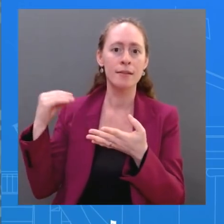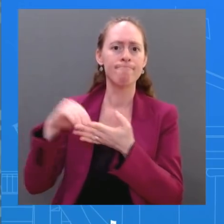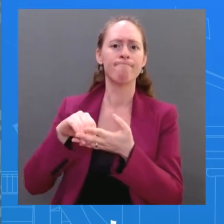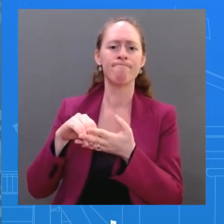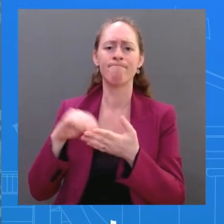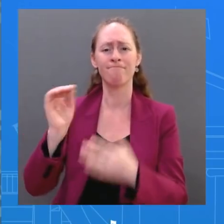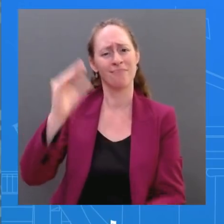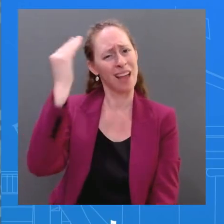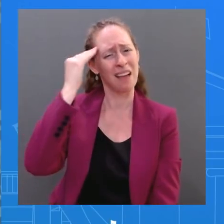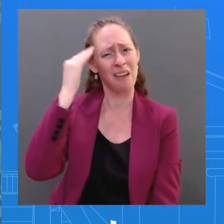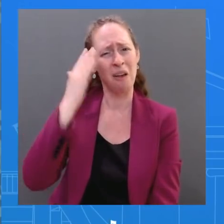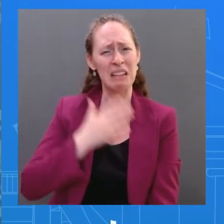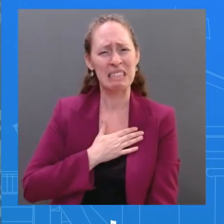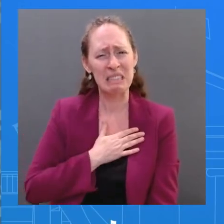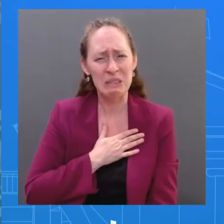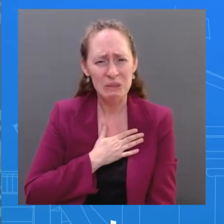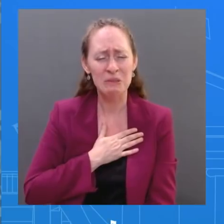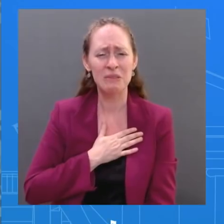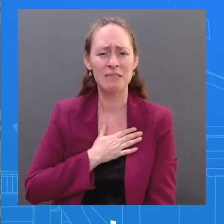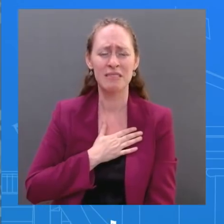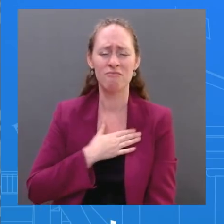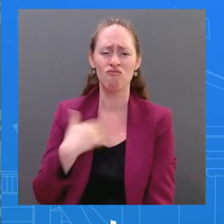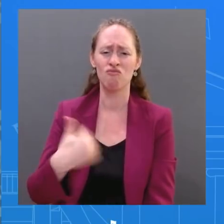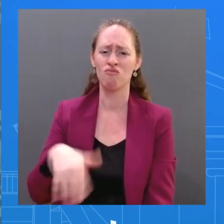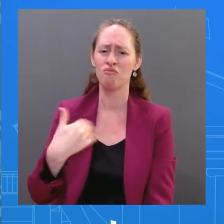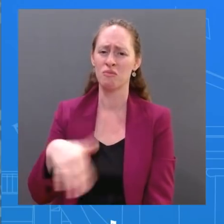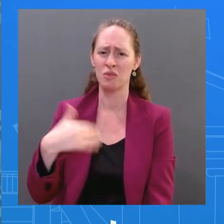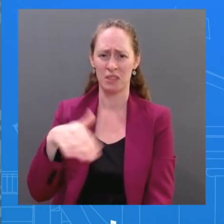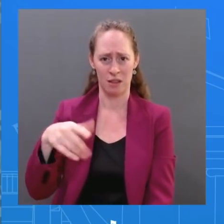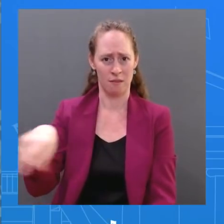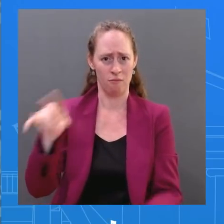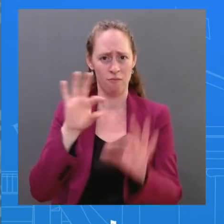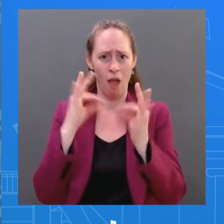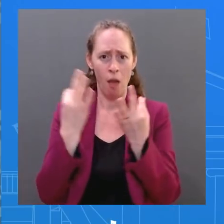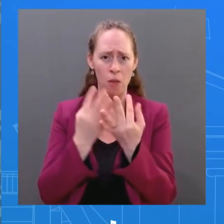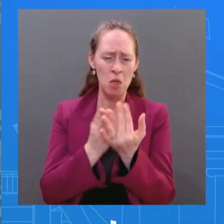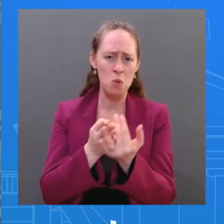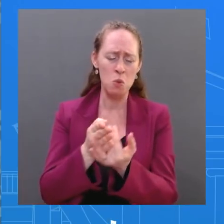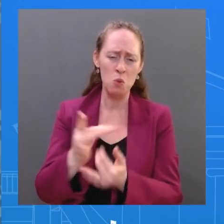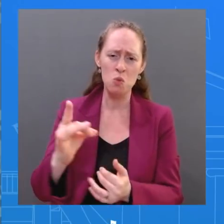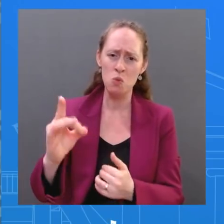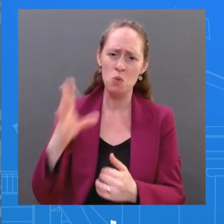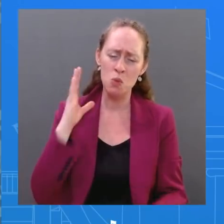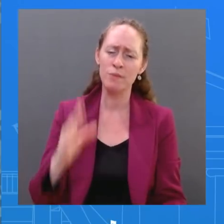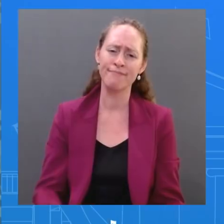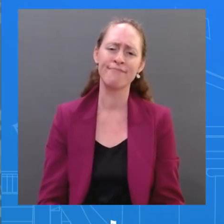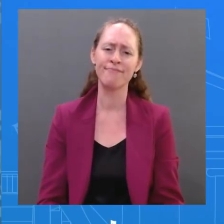and they have been -- they have been working very hard to get their -- their brother home. This is --